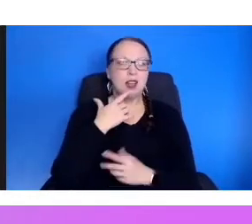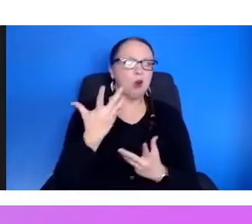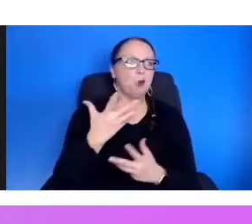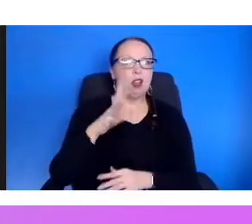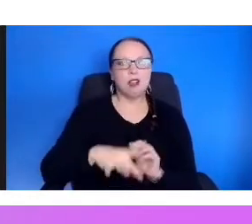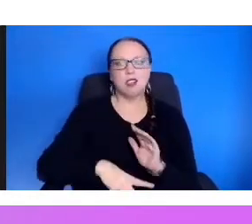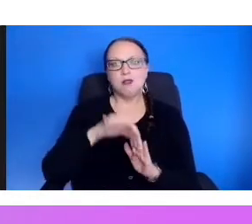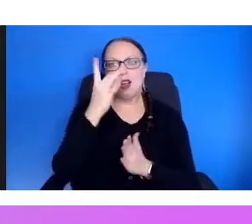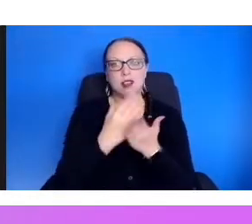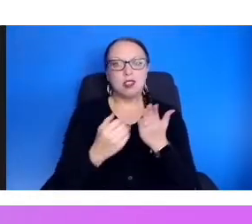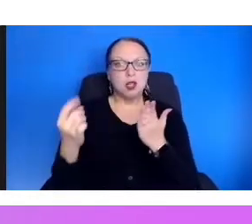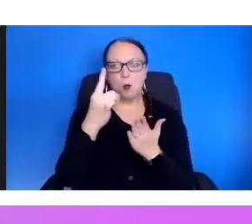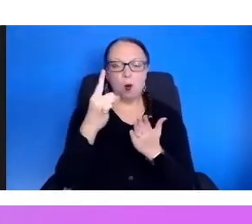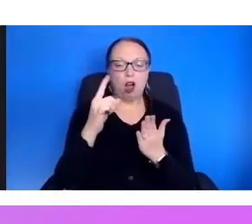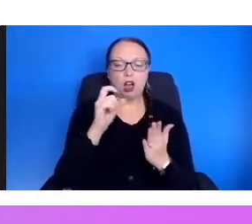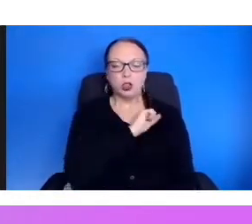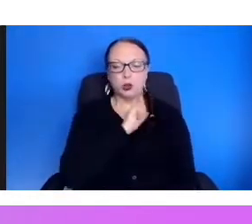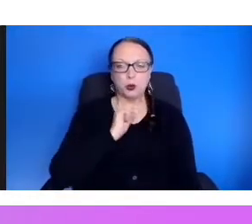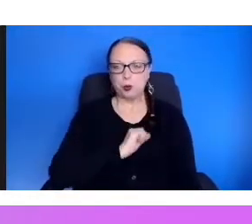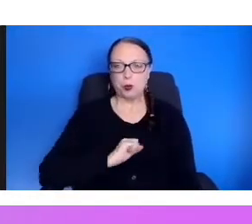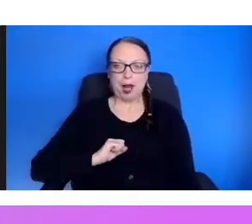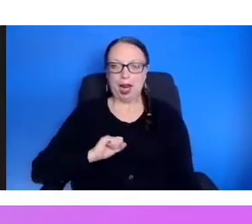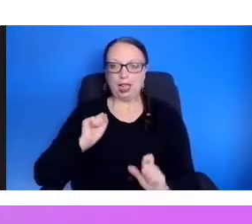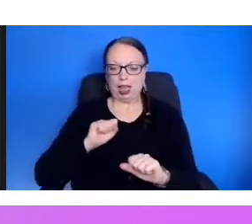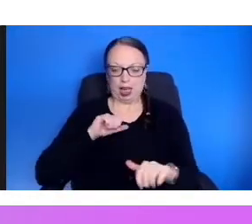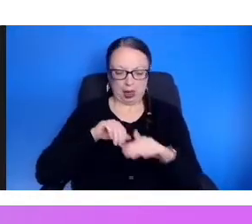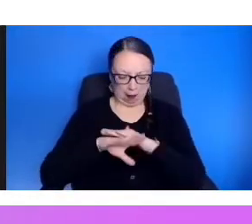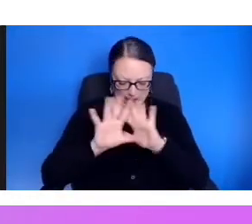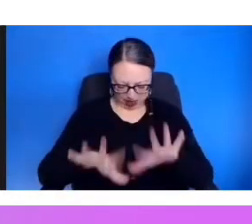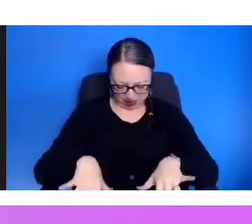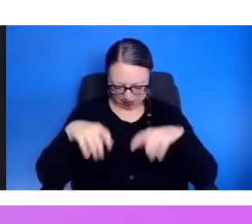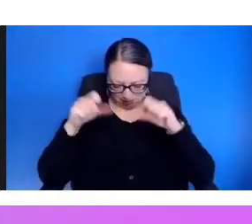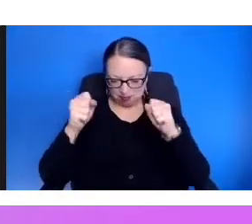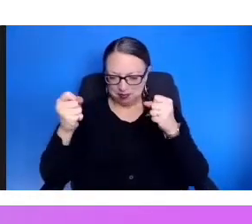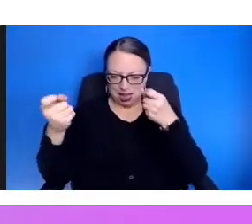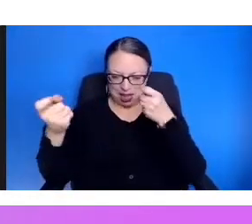who can come in and save our organization and sorry to say I forgot my cape today